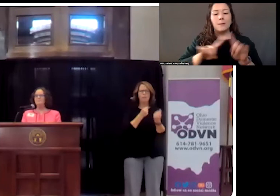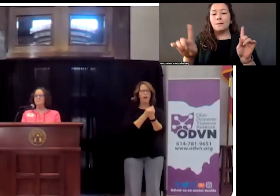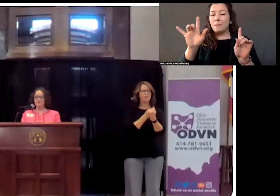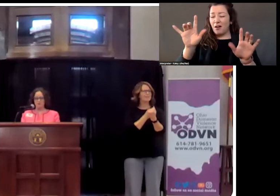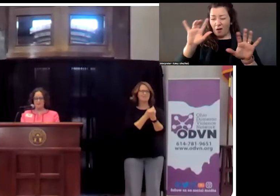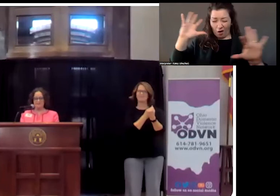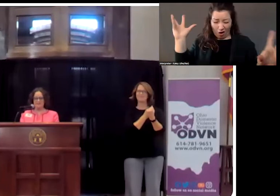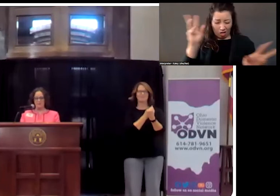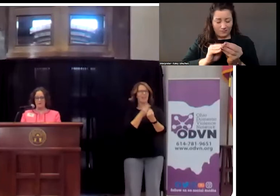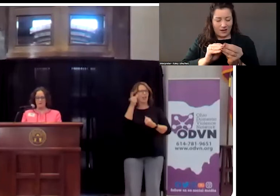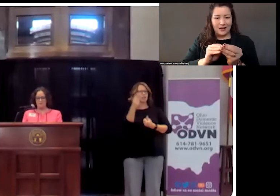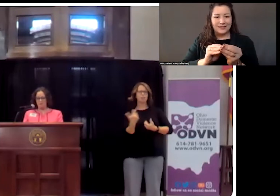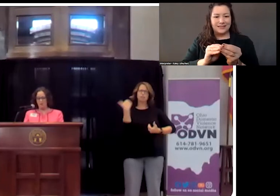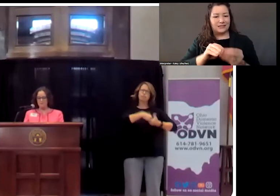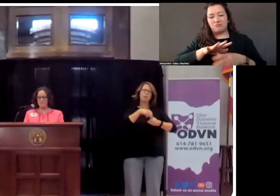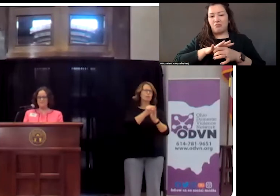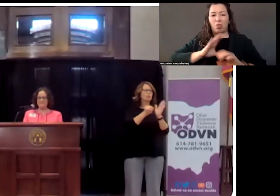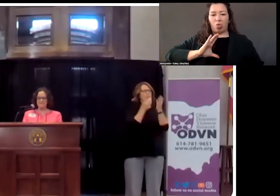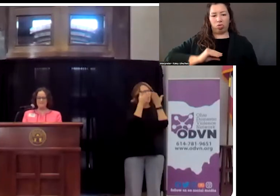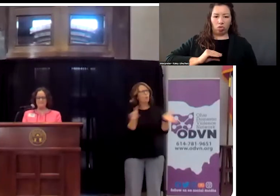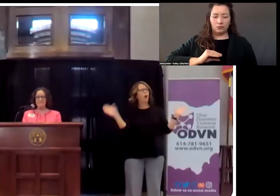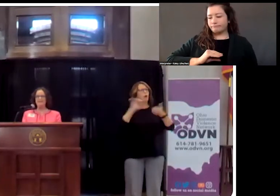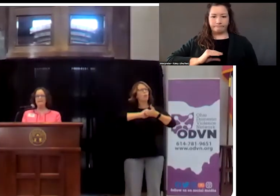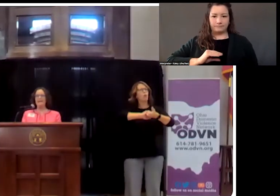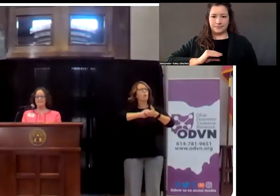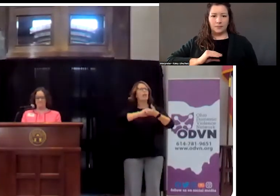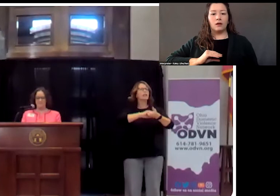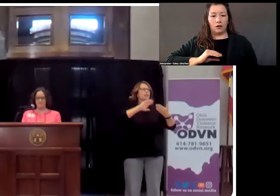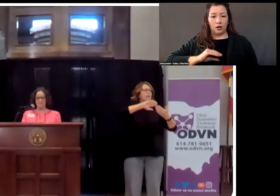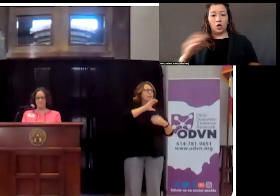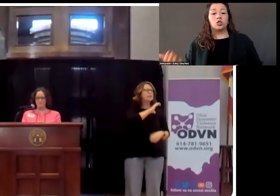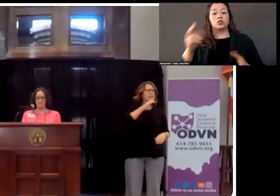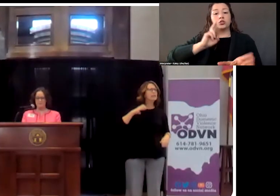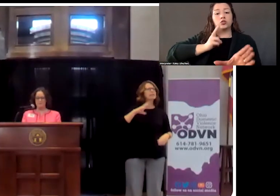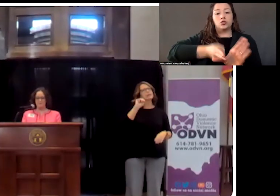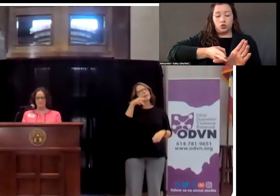Bridget joined a statewide coalition of citizens, media and advocacy groups, pushing a bill that would